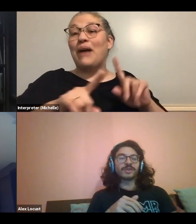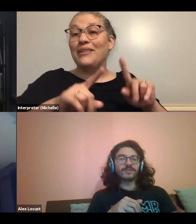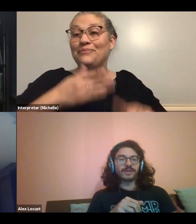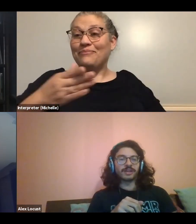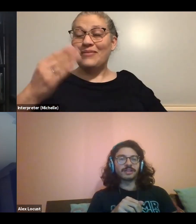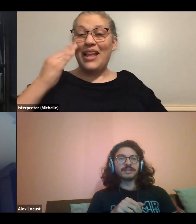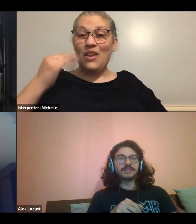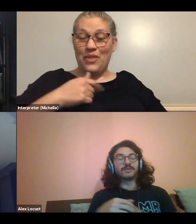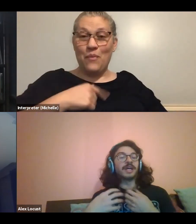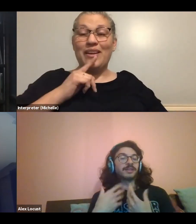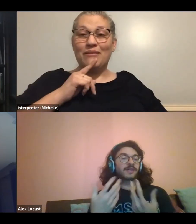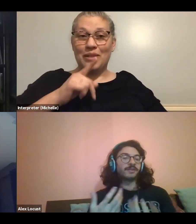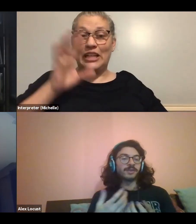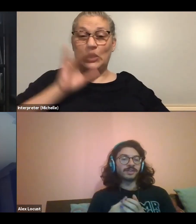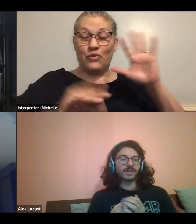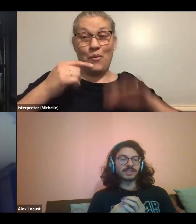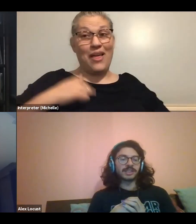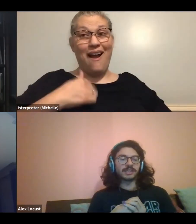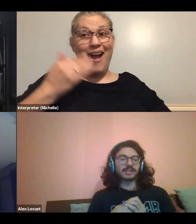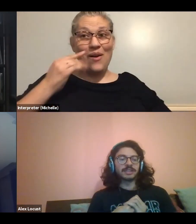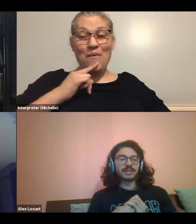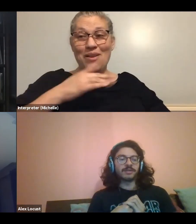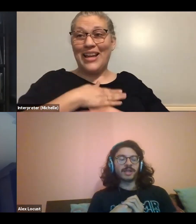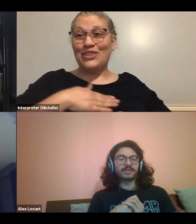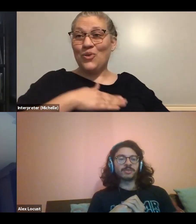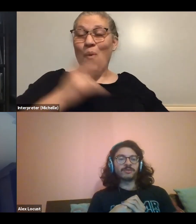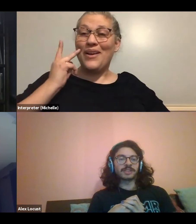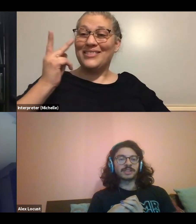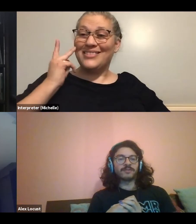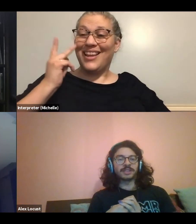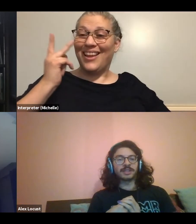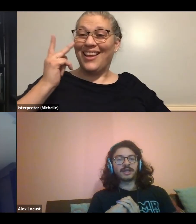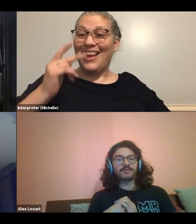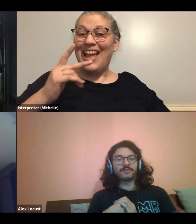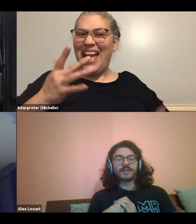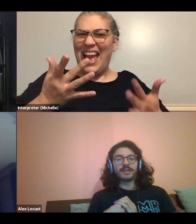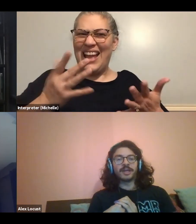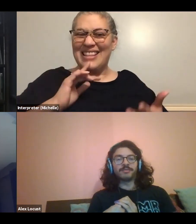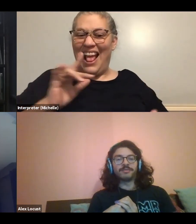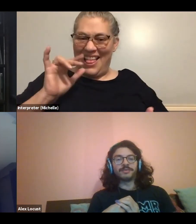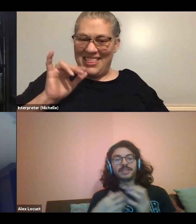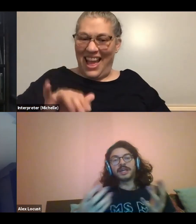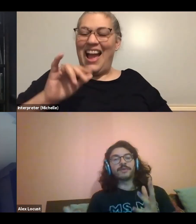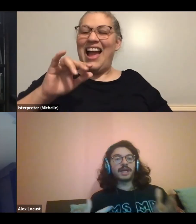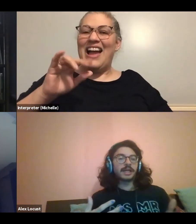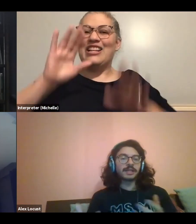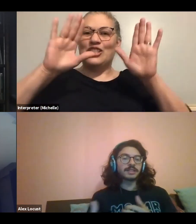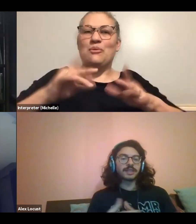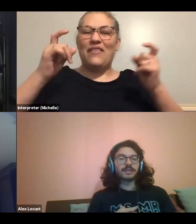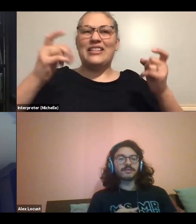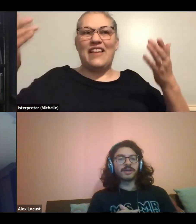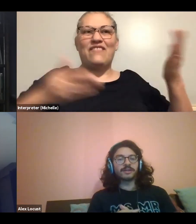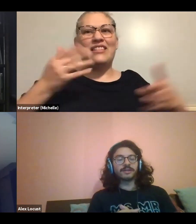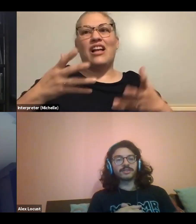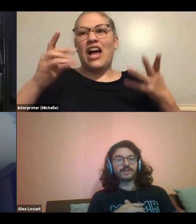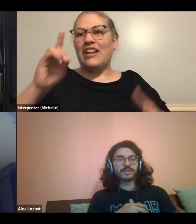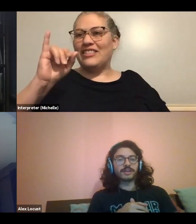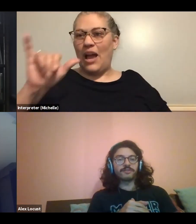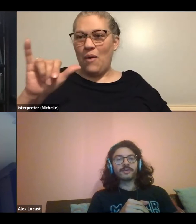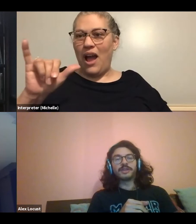Alex Locust: It makes it encourages filmmakers of all types right you don't have to have nice equipment you don't have to have a lot of money you film something meaningful and.